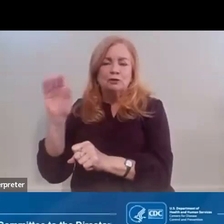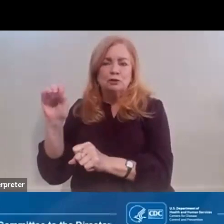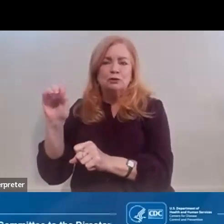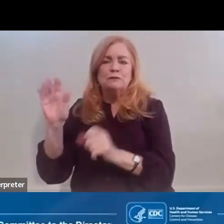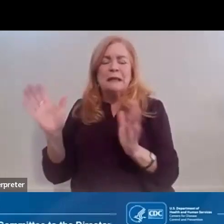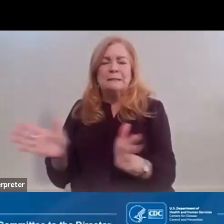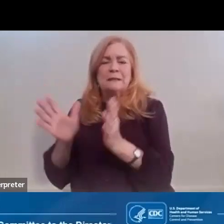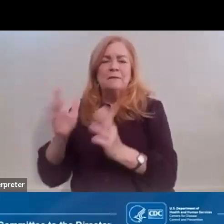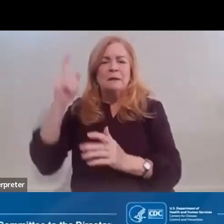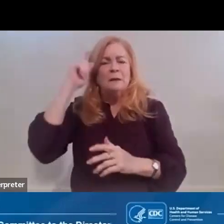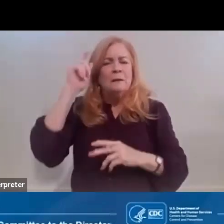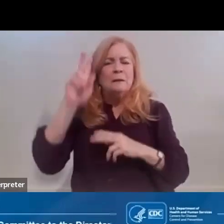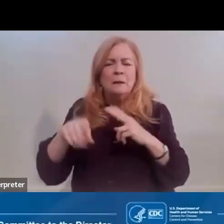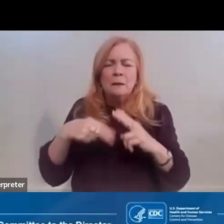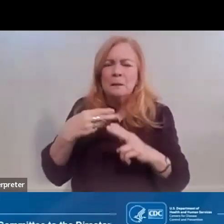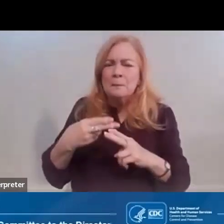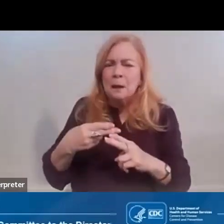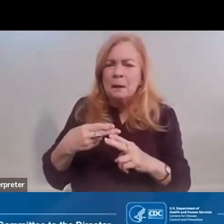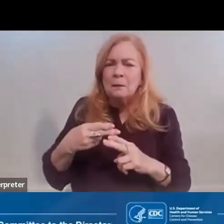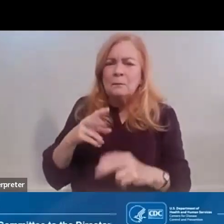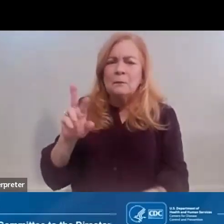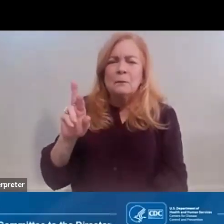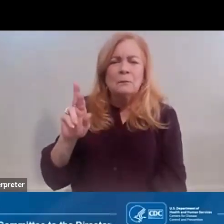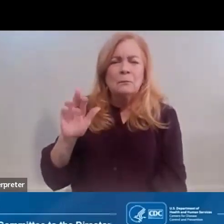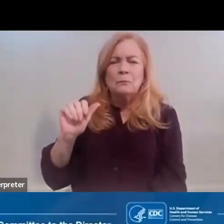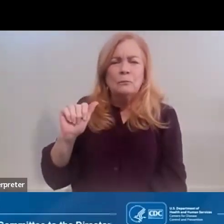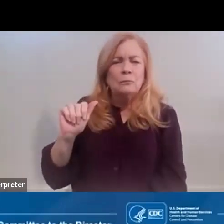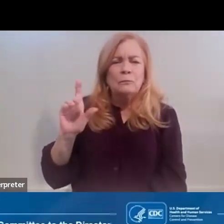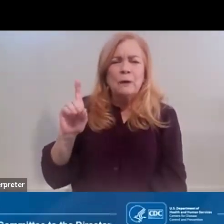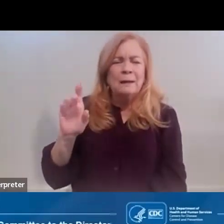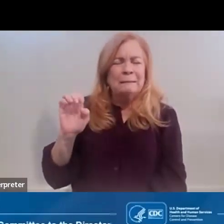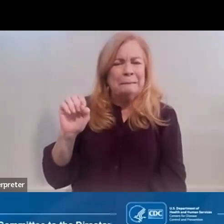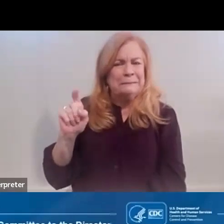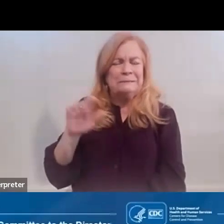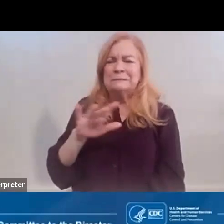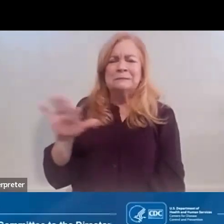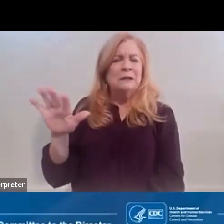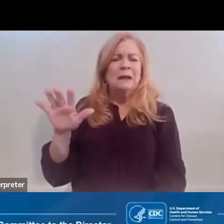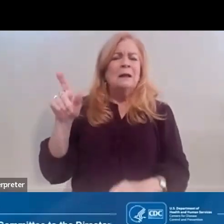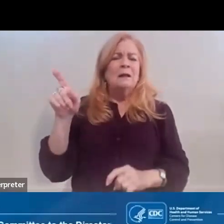Think about RADx, they seem to be moving beyond infectious diseases.